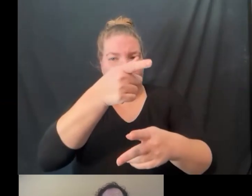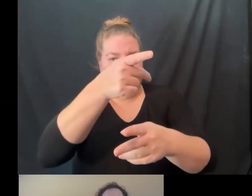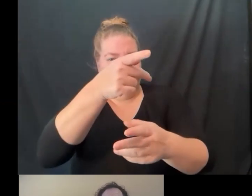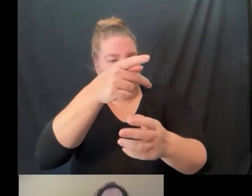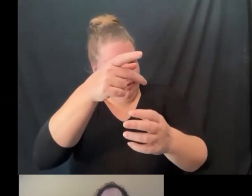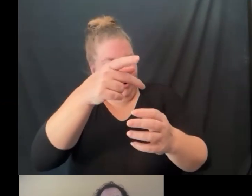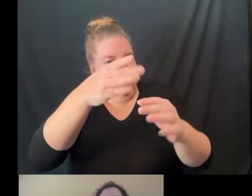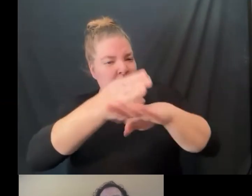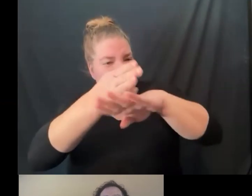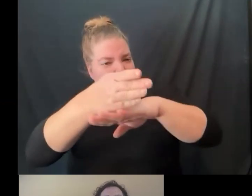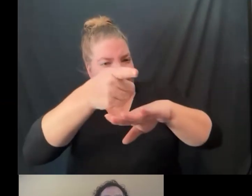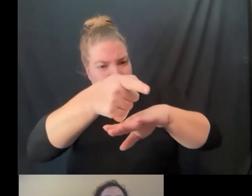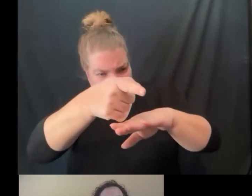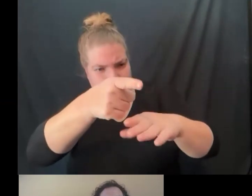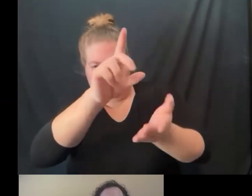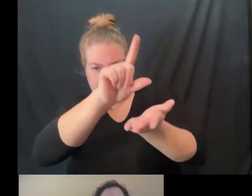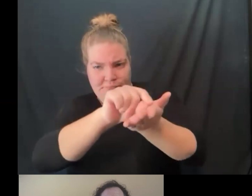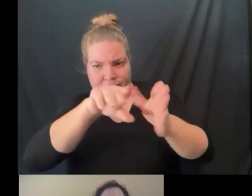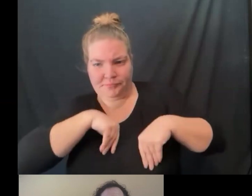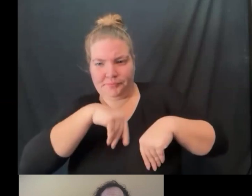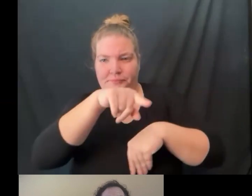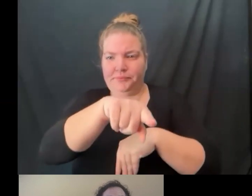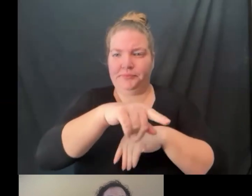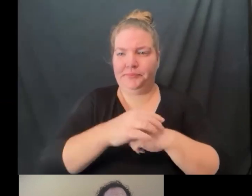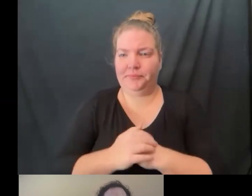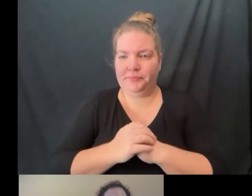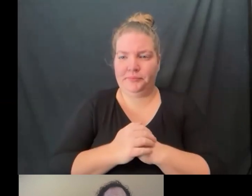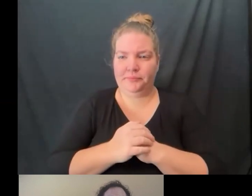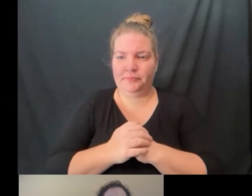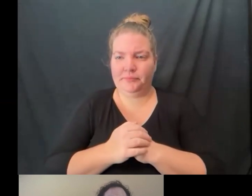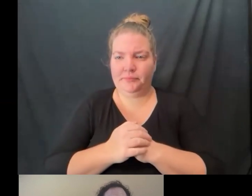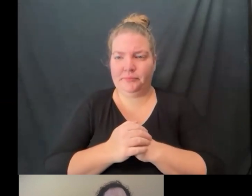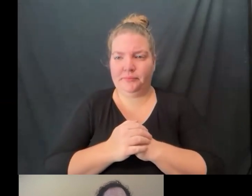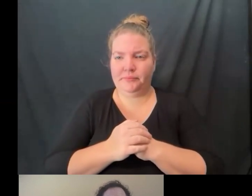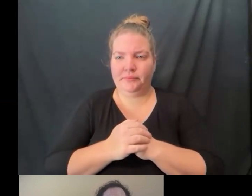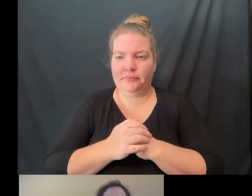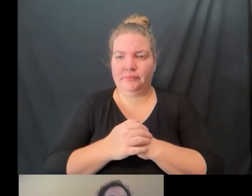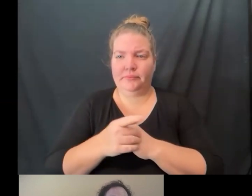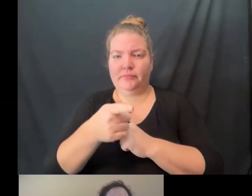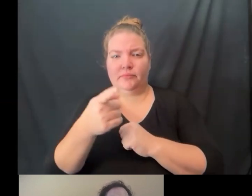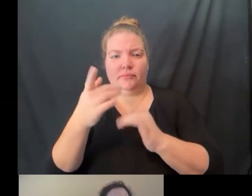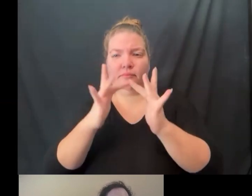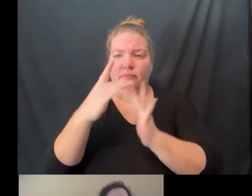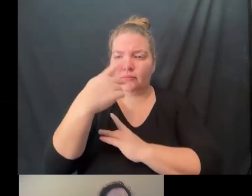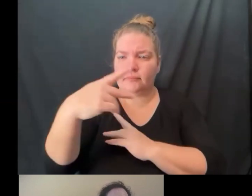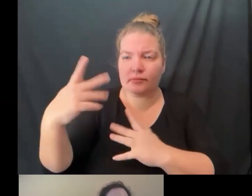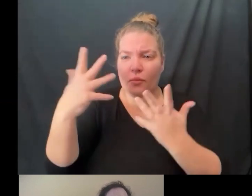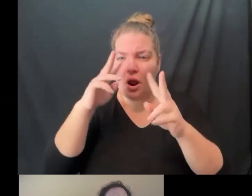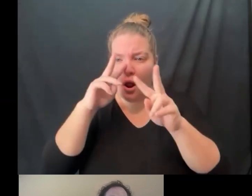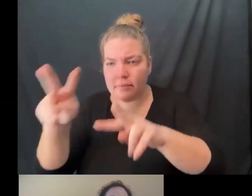have to published something called an accessibility statement. And what it does is it tells you what websites we have